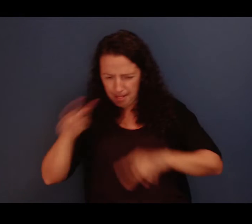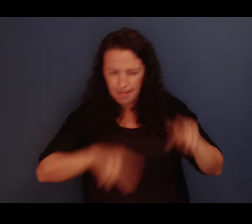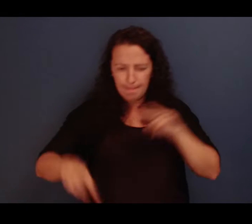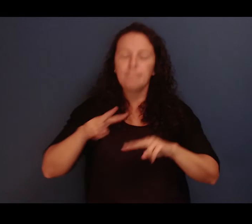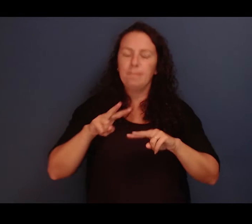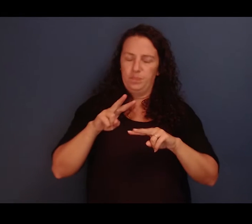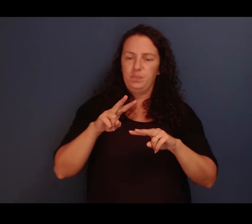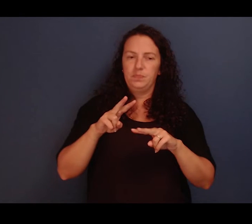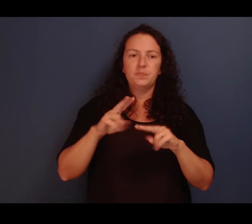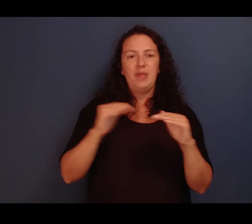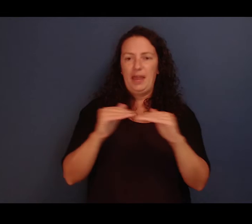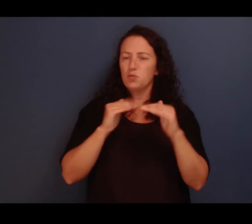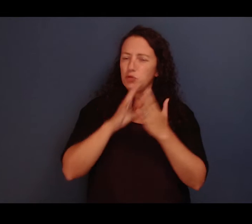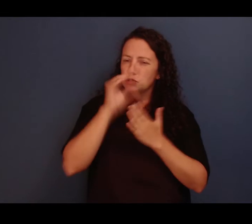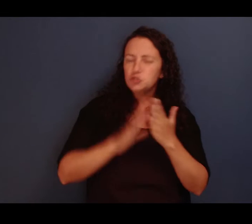student success as our touch stones.